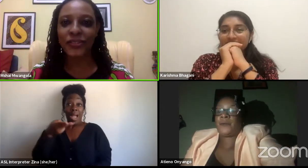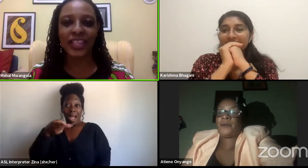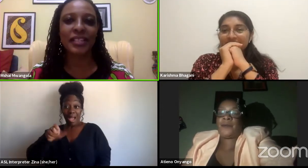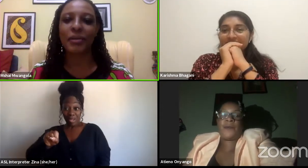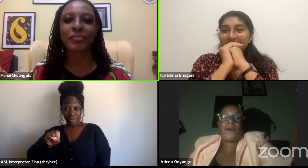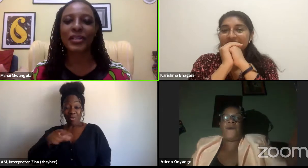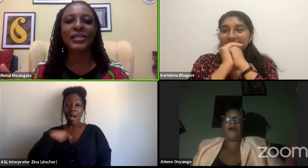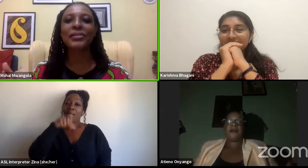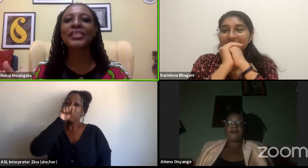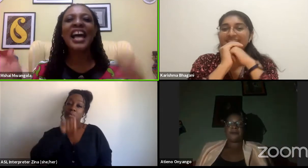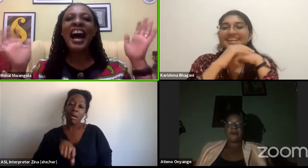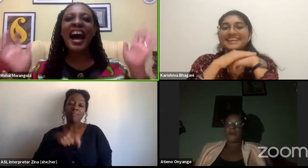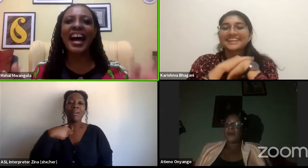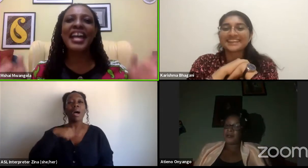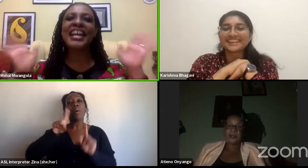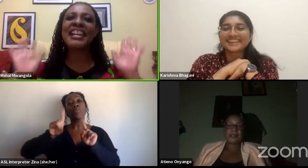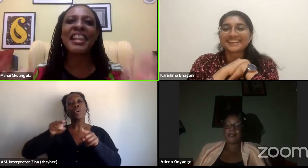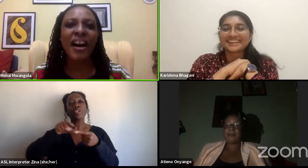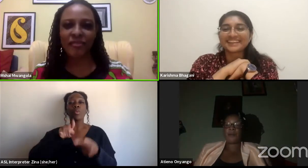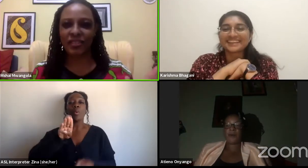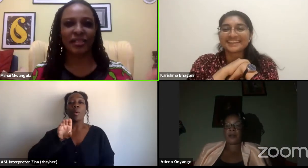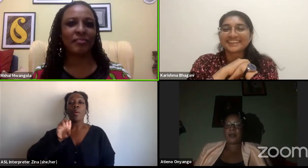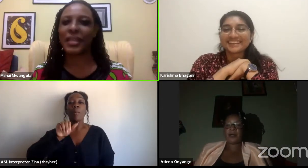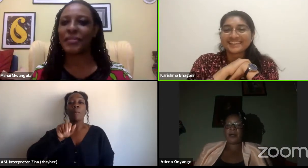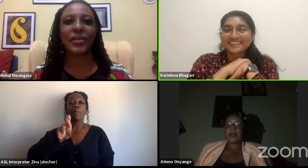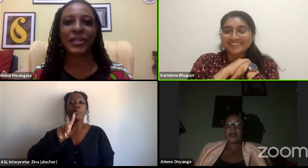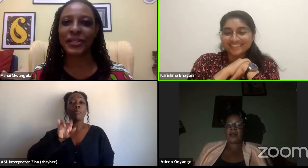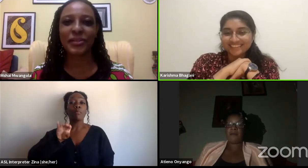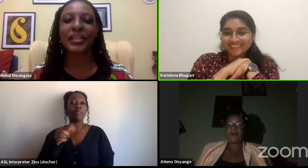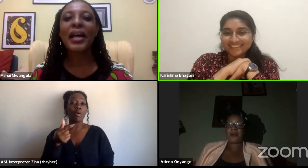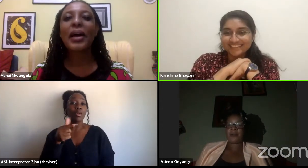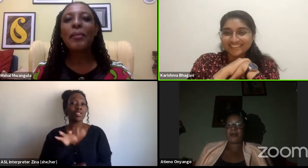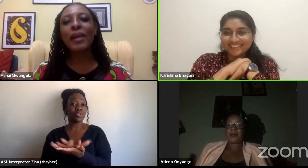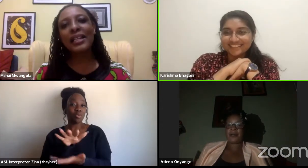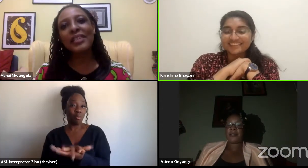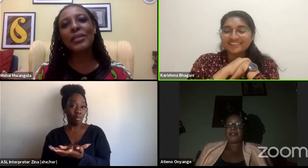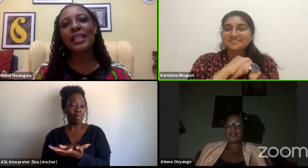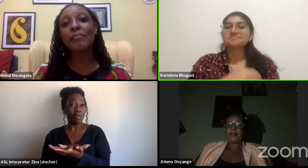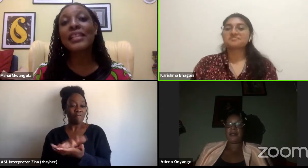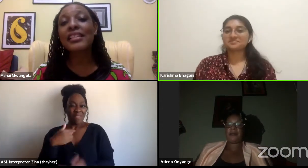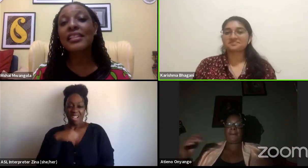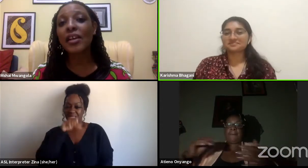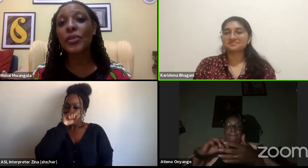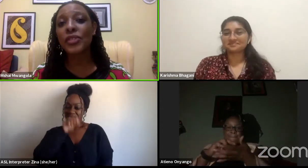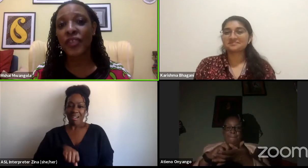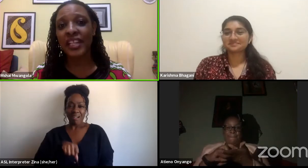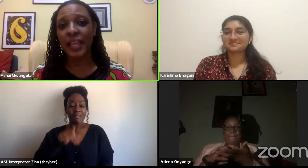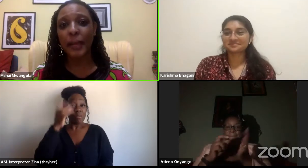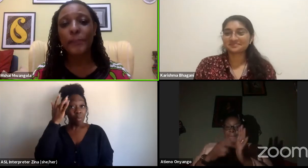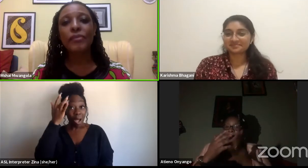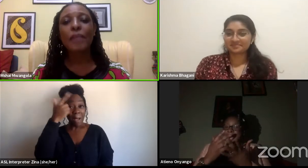of things about boarding school. I loved being in boarding school; partly, was that my sister was already there,